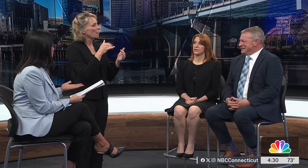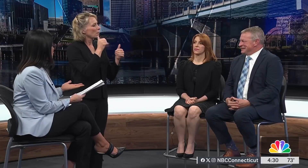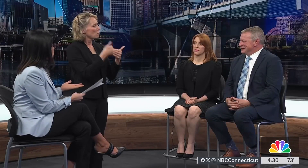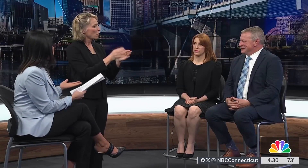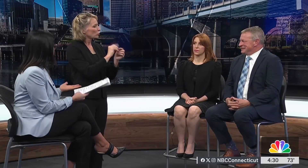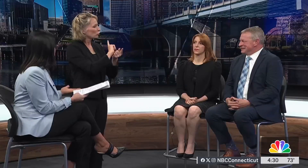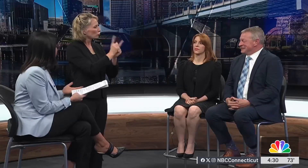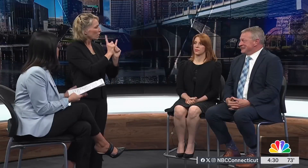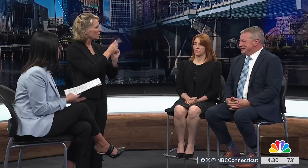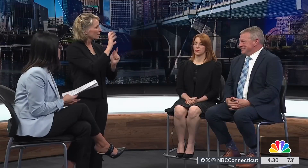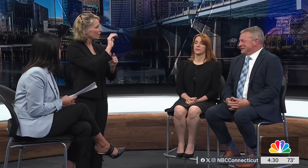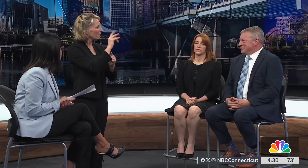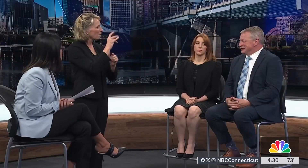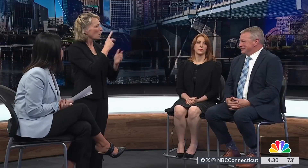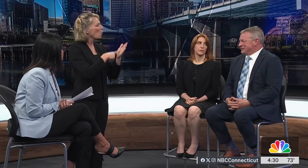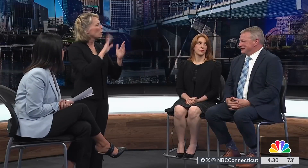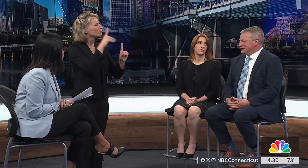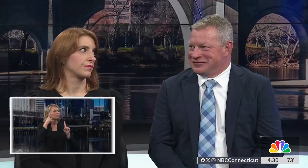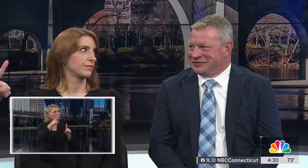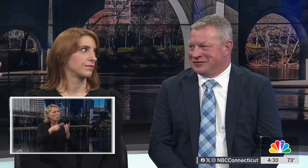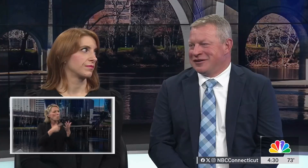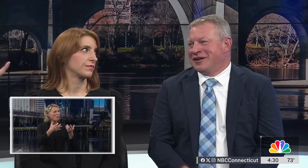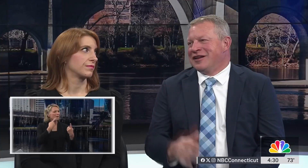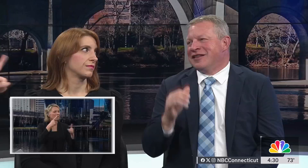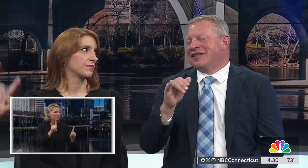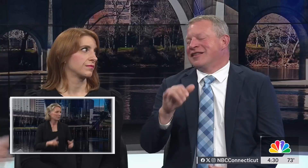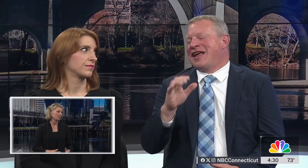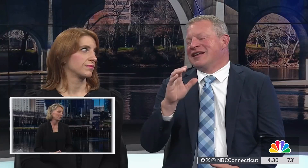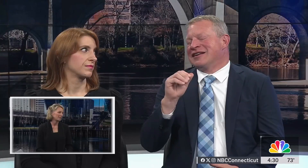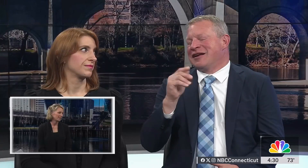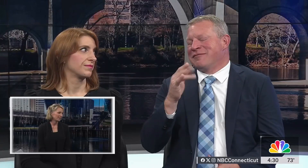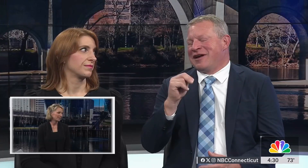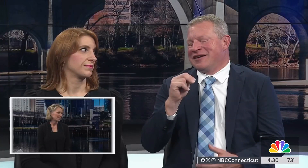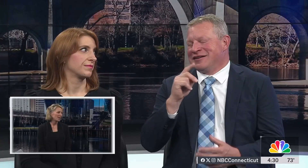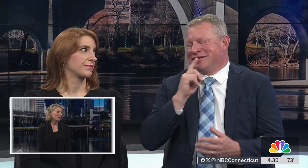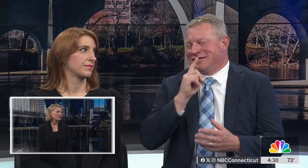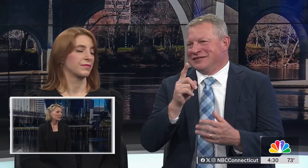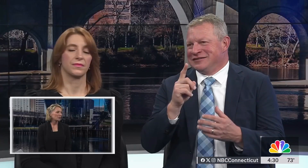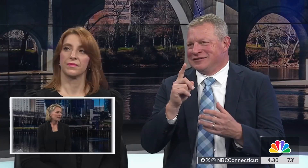much for being here. This afternoon. So first question for you. What is the loss of